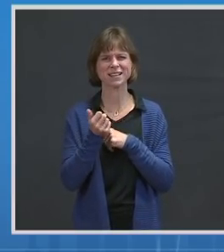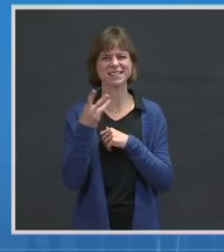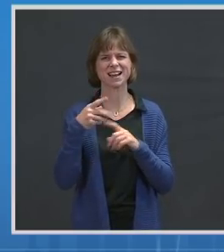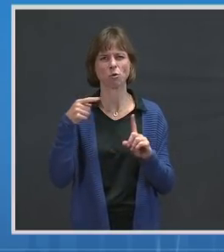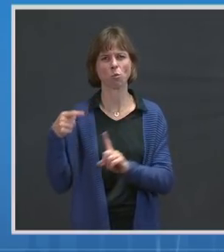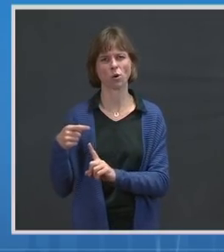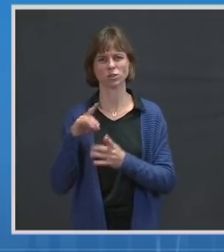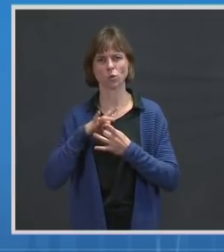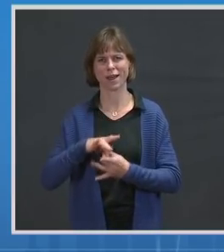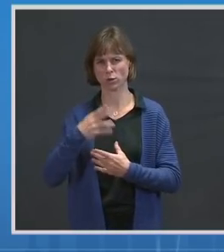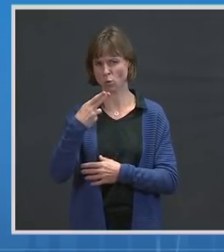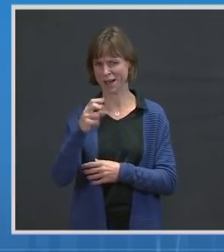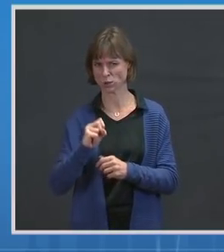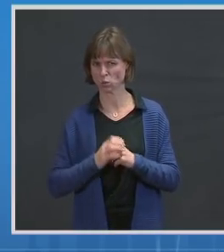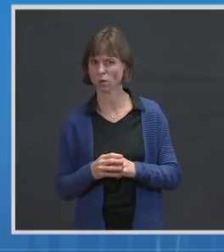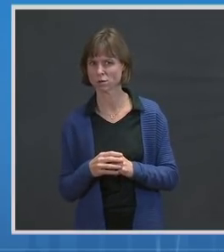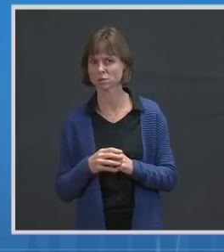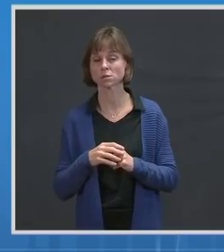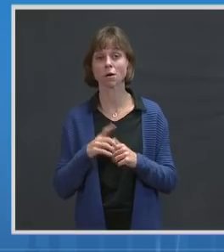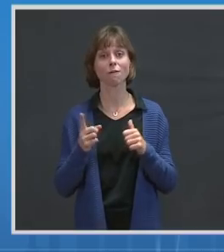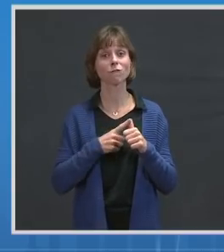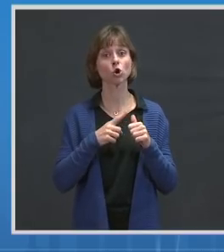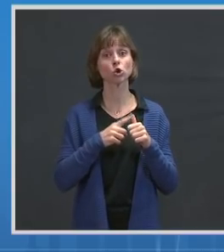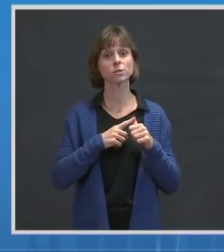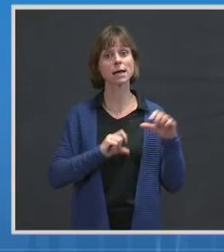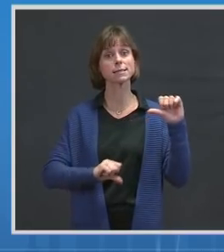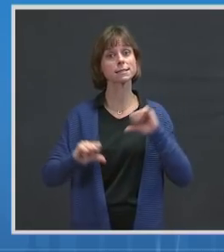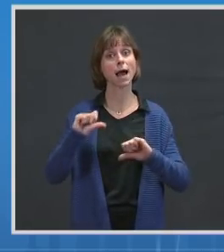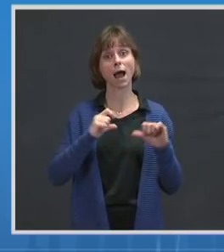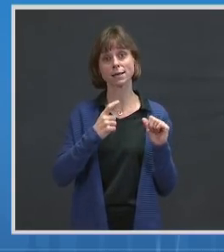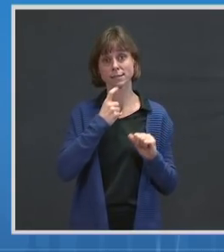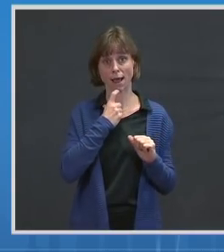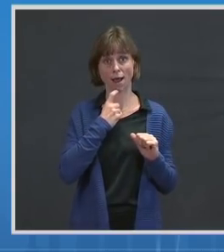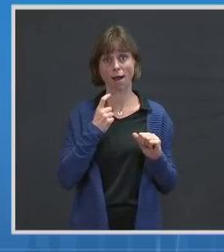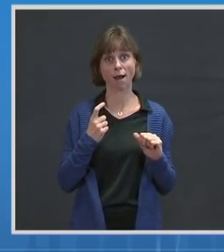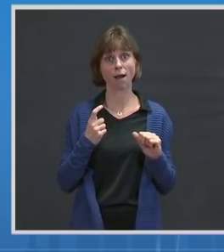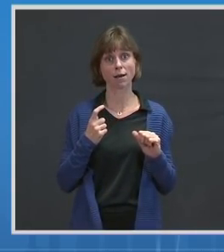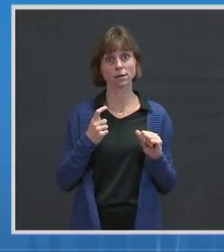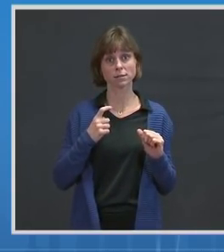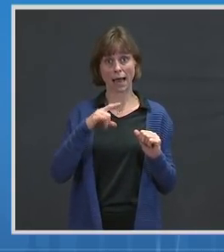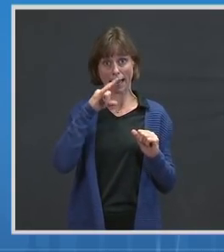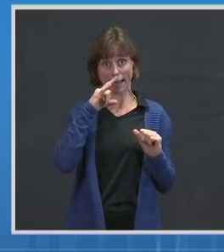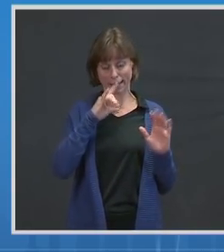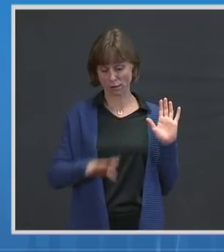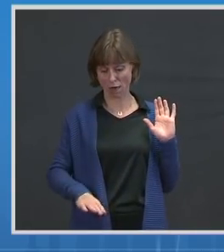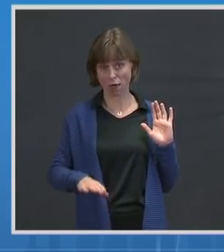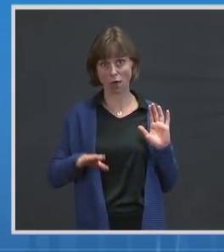One is, the science tells us that -- we know as children age, as they get closer to teenage years,